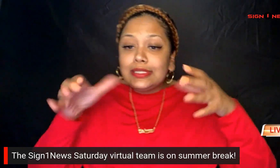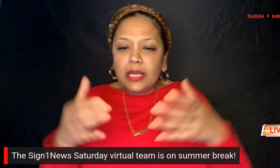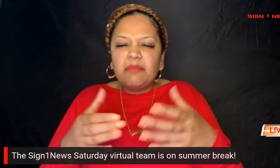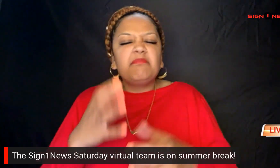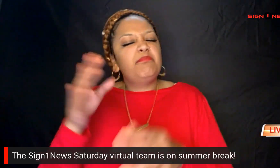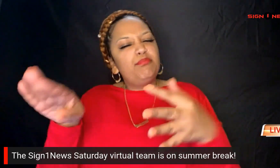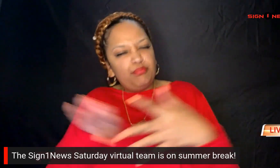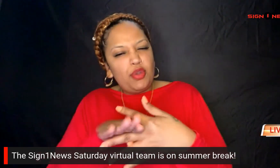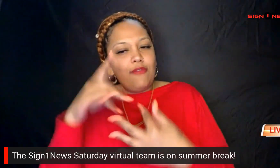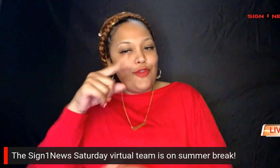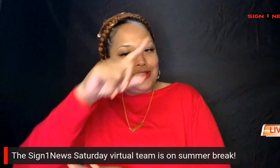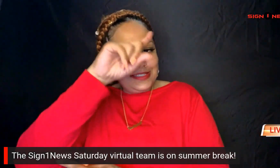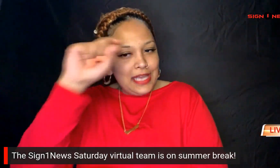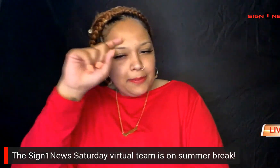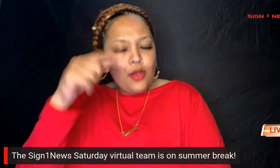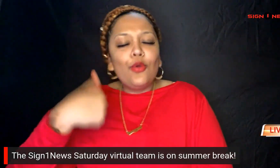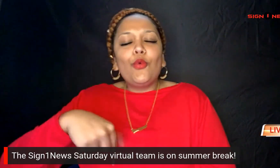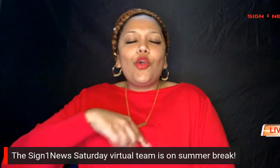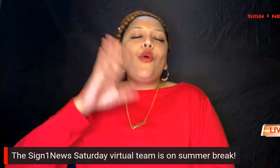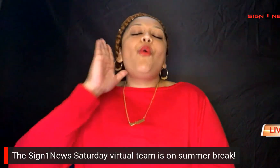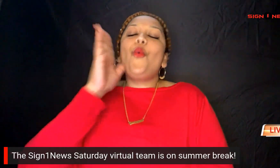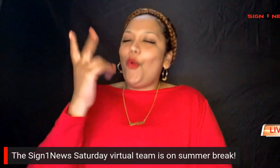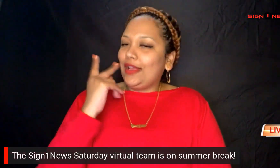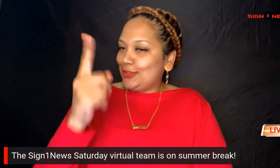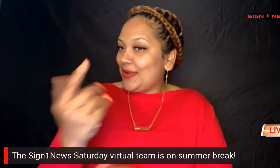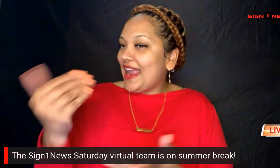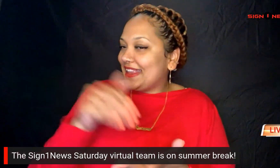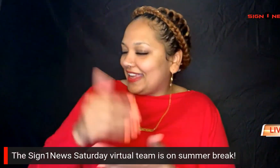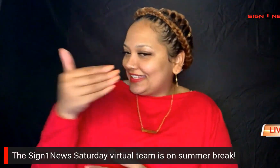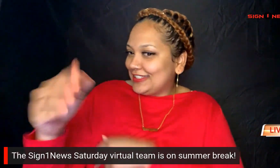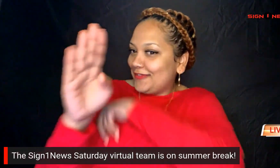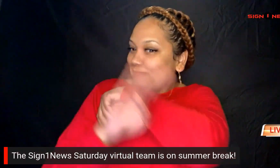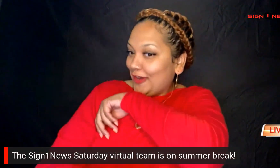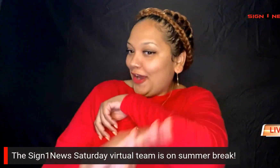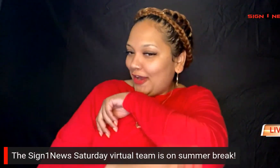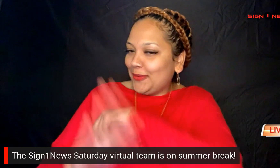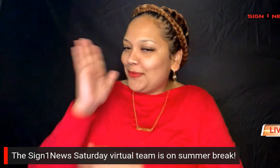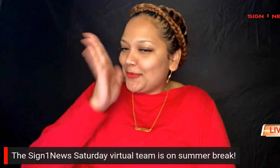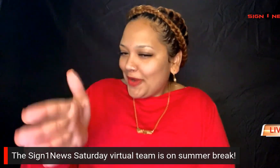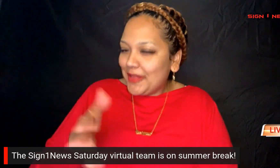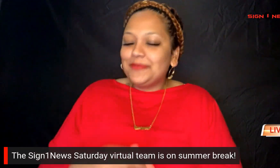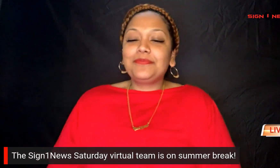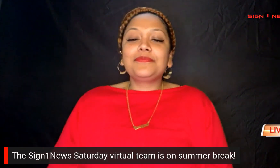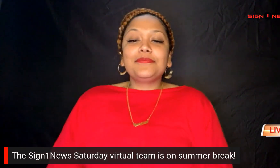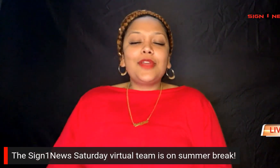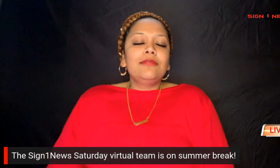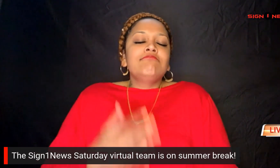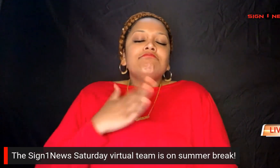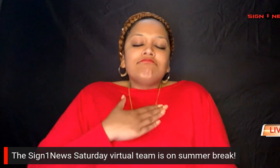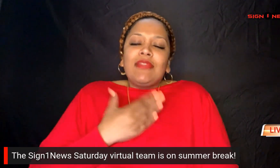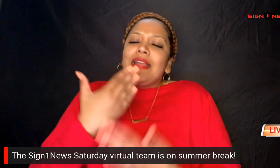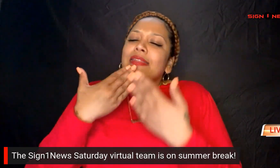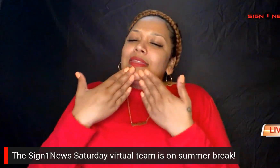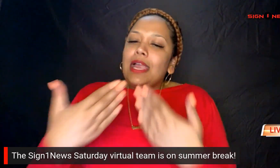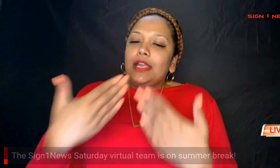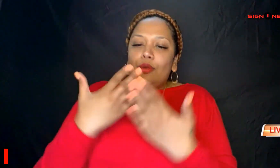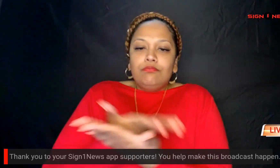taking a break for the summer and we will see you again in the fall a big thank you